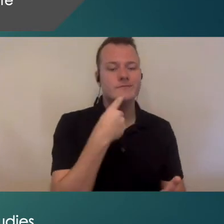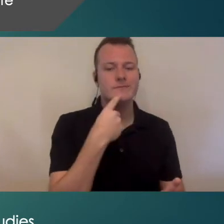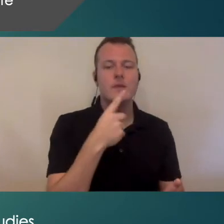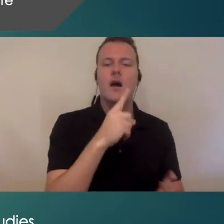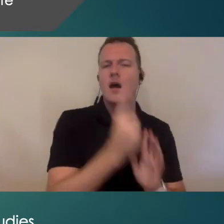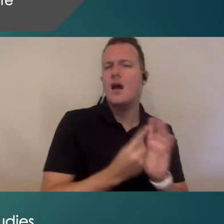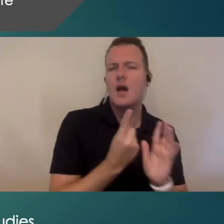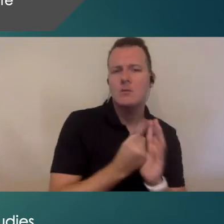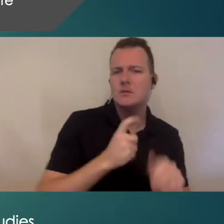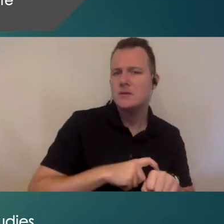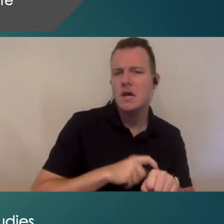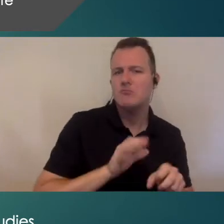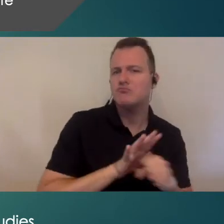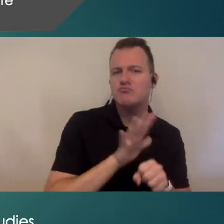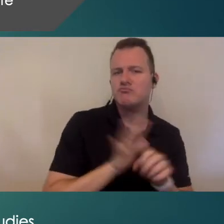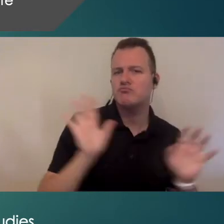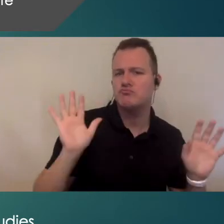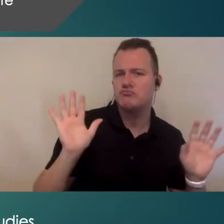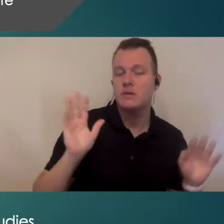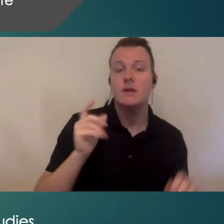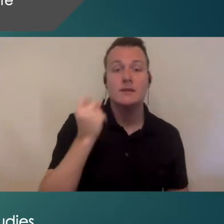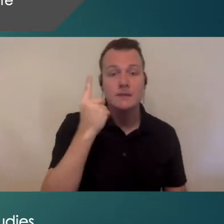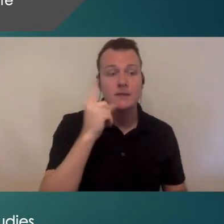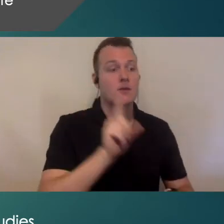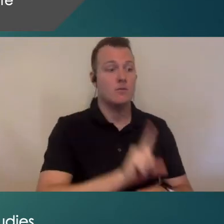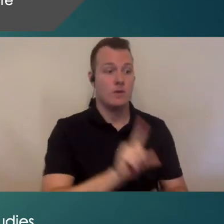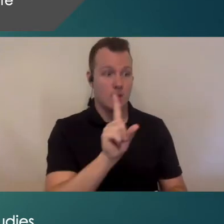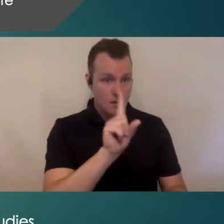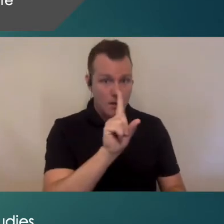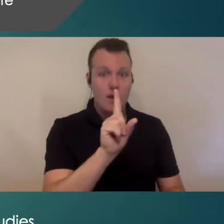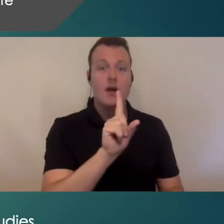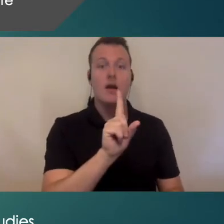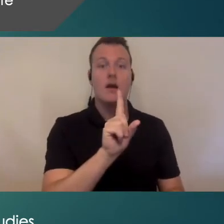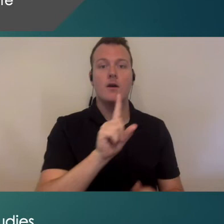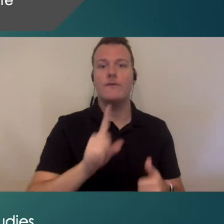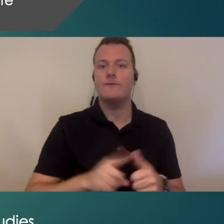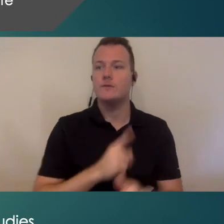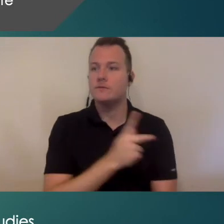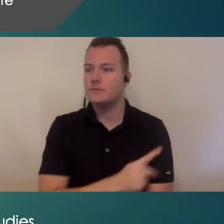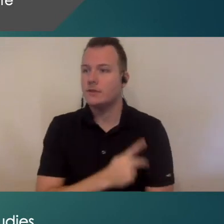plan for an hour most. However, when one o'clock came, and the first patient